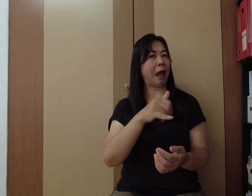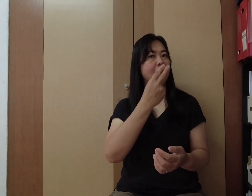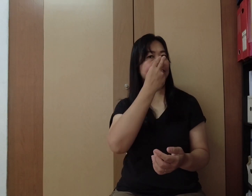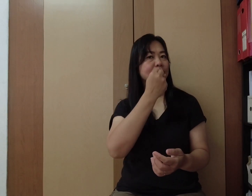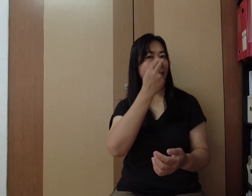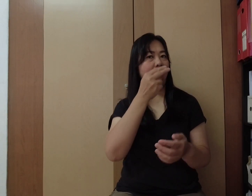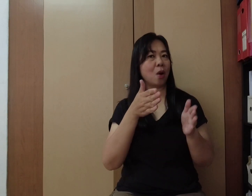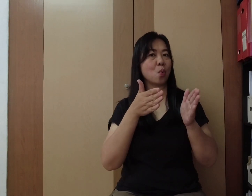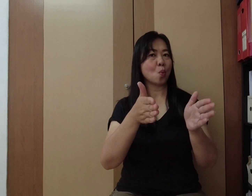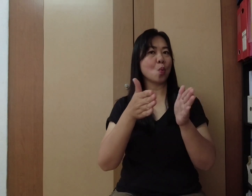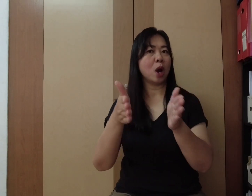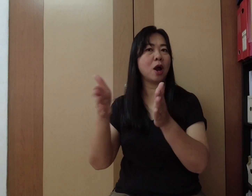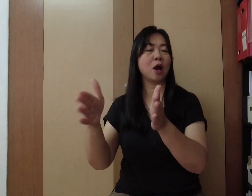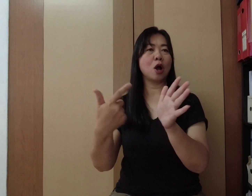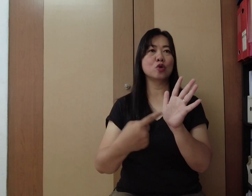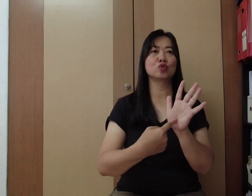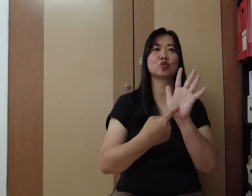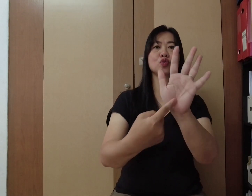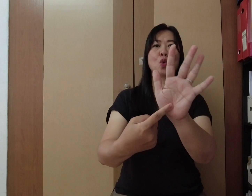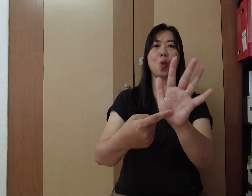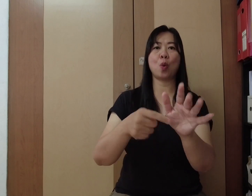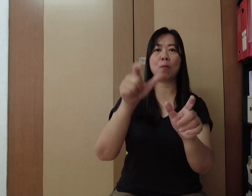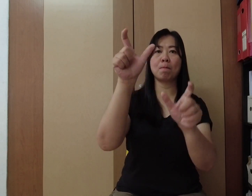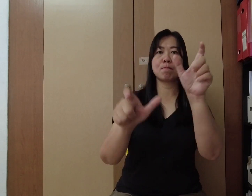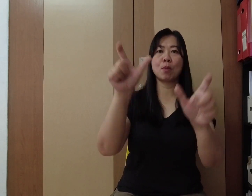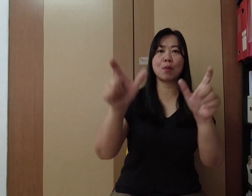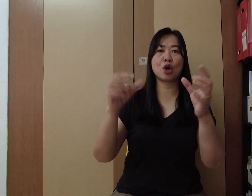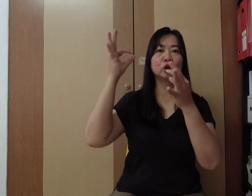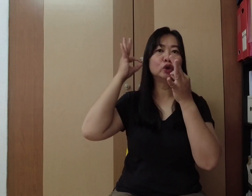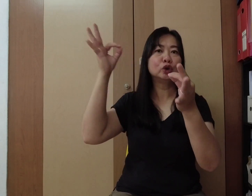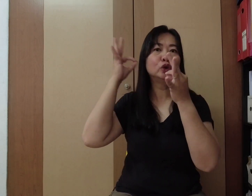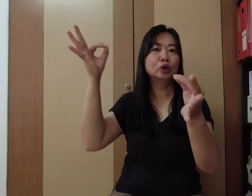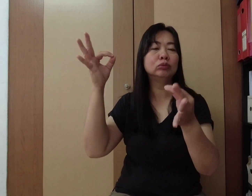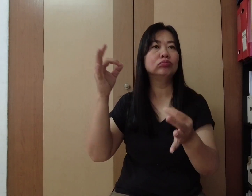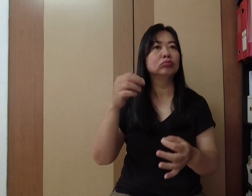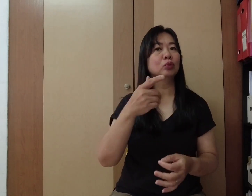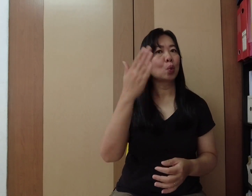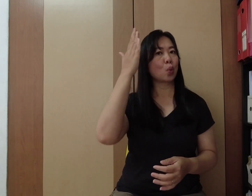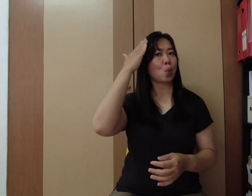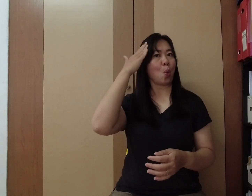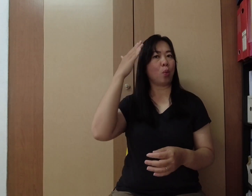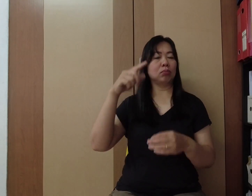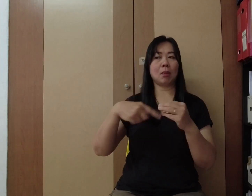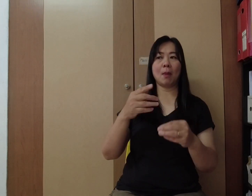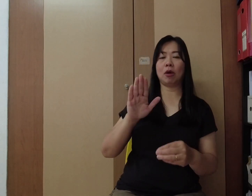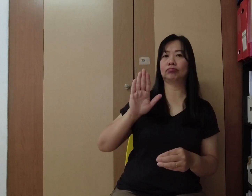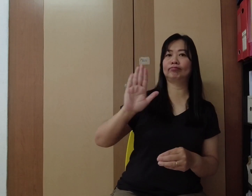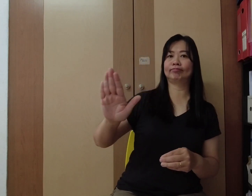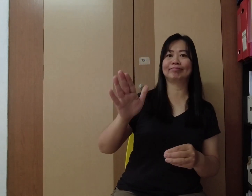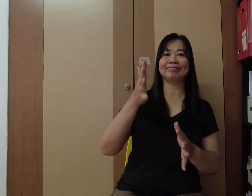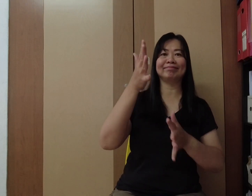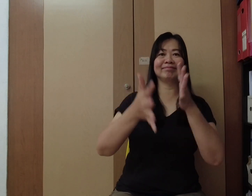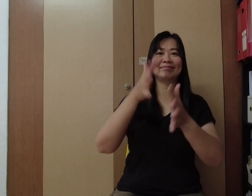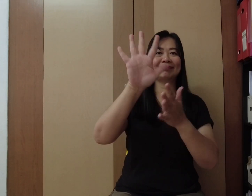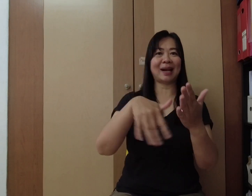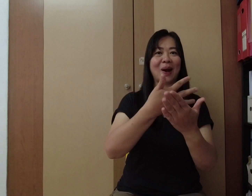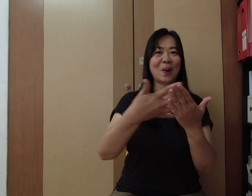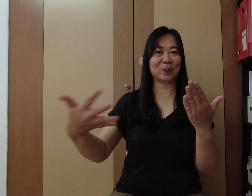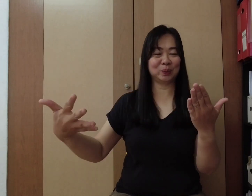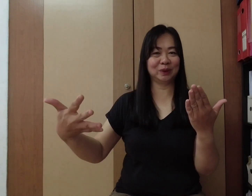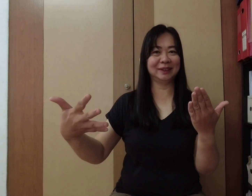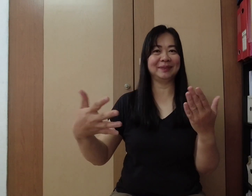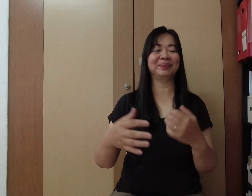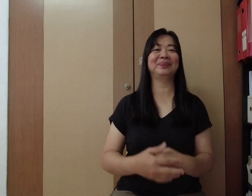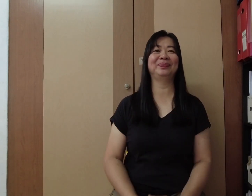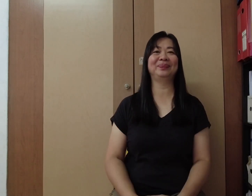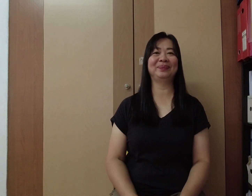and showing emotions. Selina thinks this is a fun way to promote